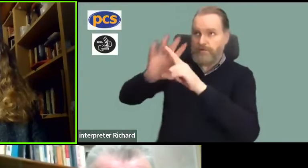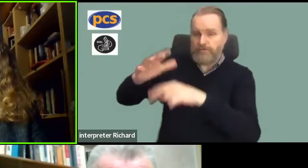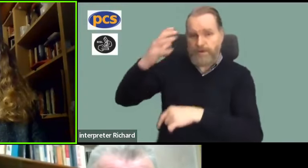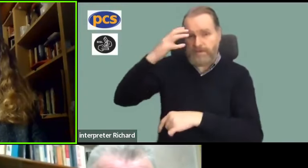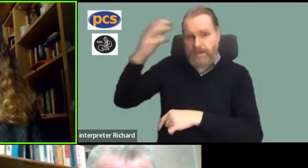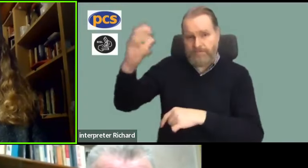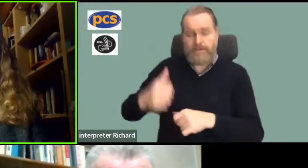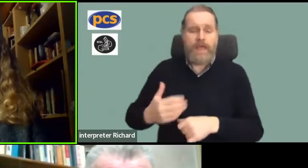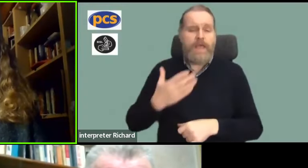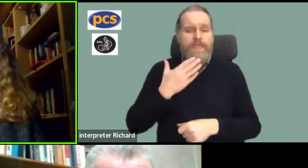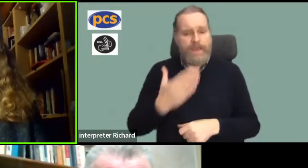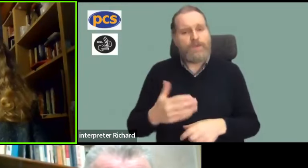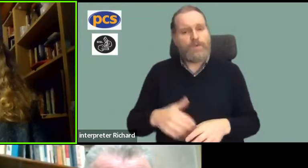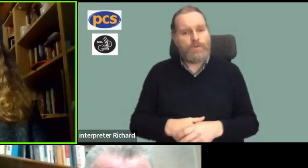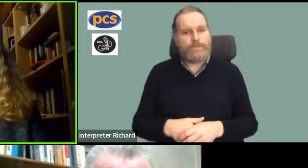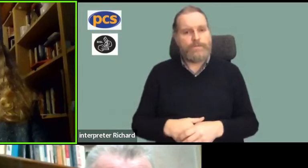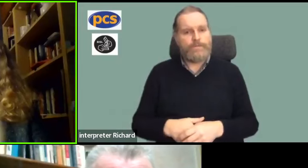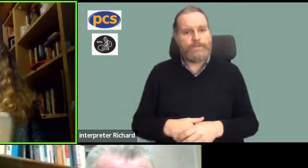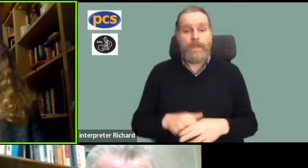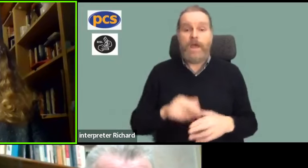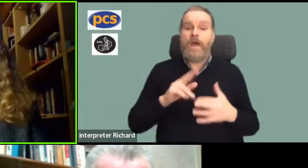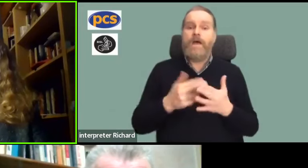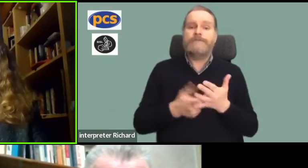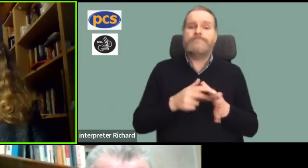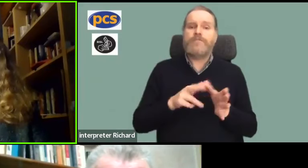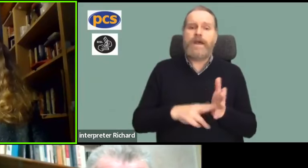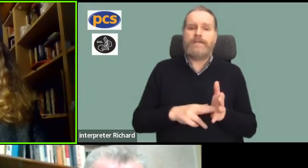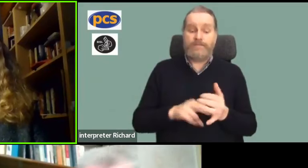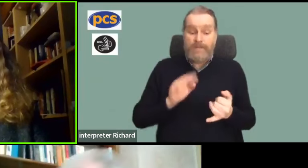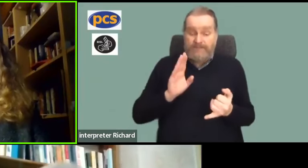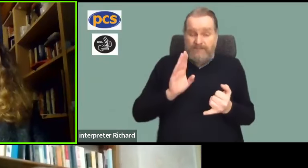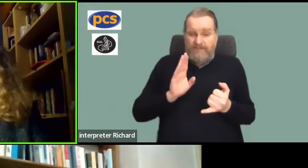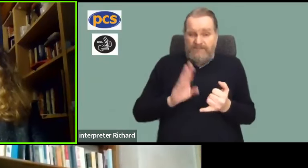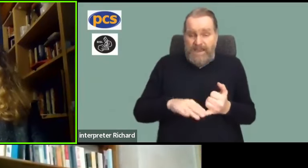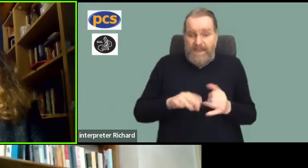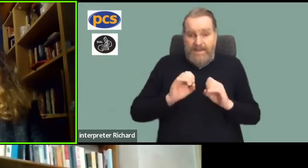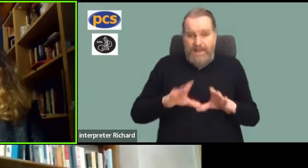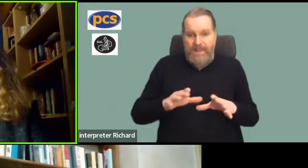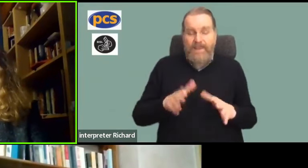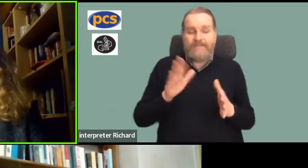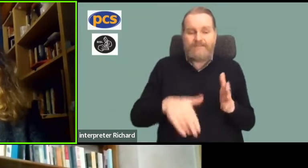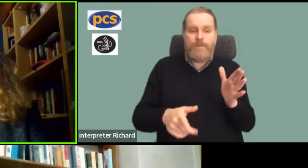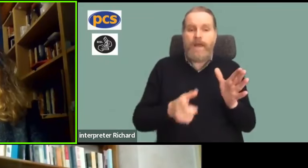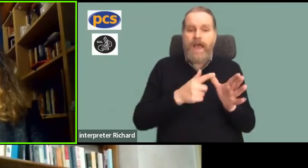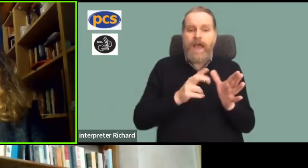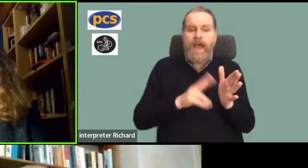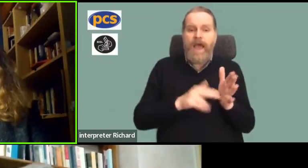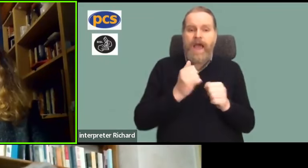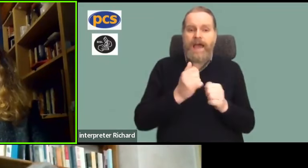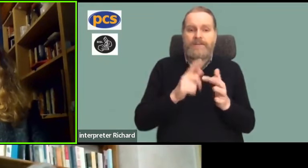to build build the pressure even further er thanks Thanks. Excellent. Thank you. Okay. And finally. worth